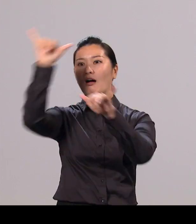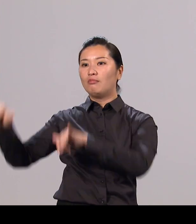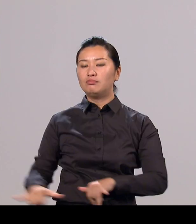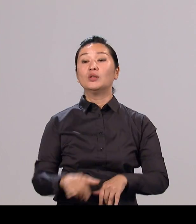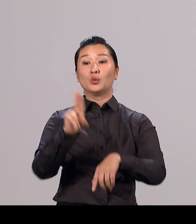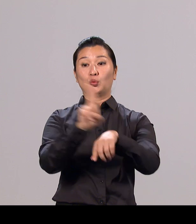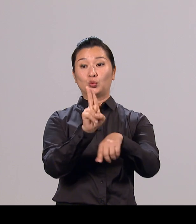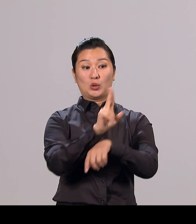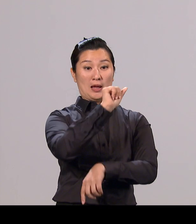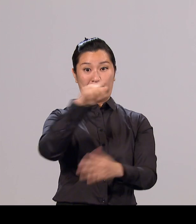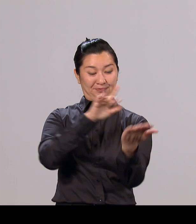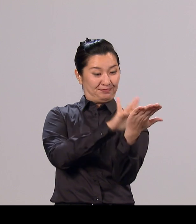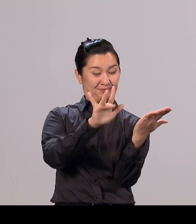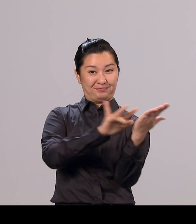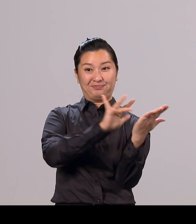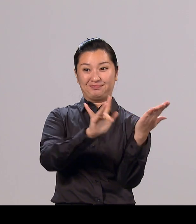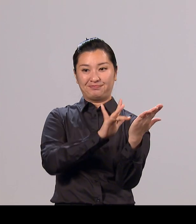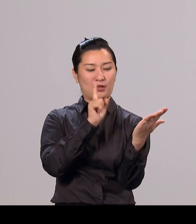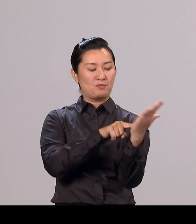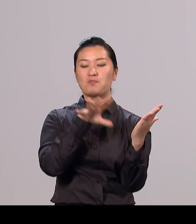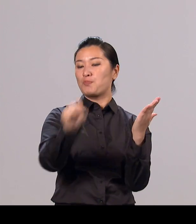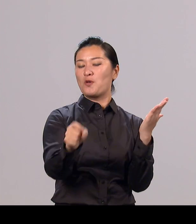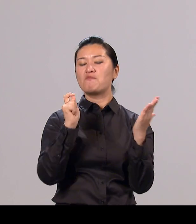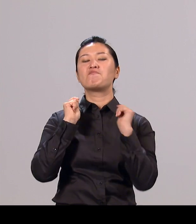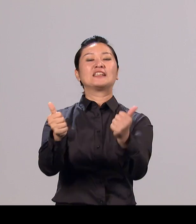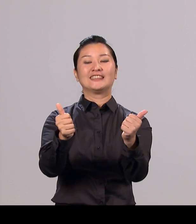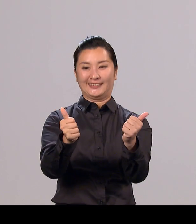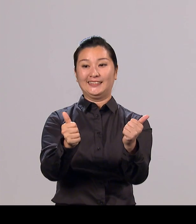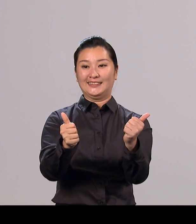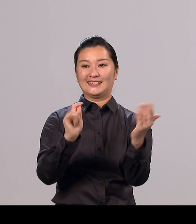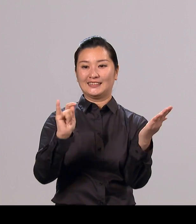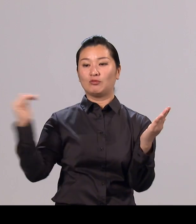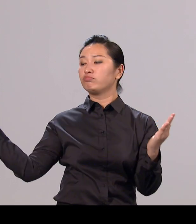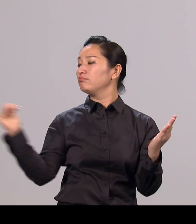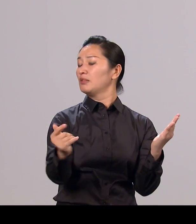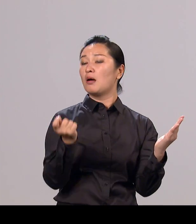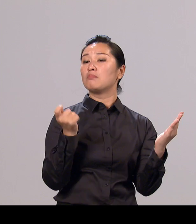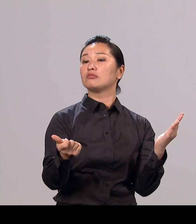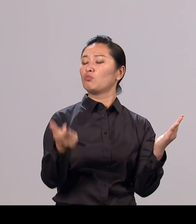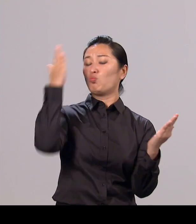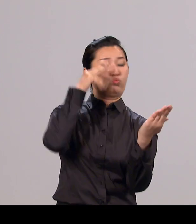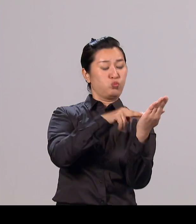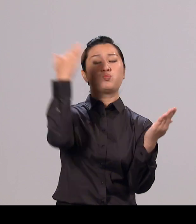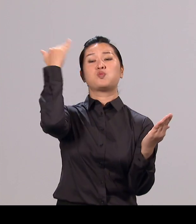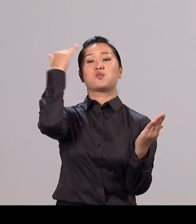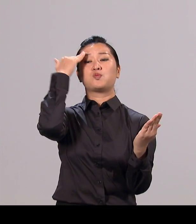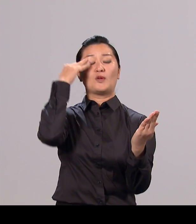The car comes, you can see it coming on your map, picks you up where you are, takes you where you need to go.